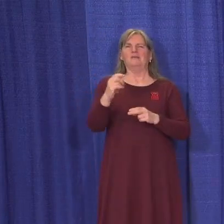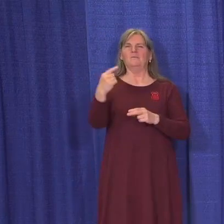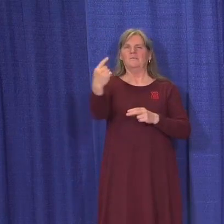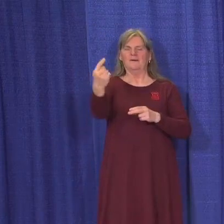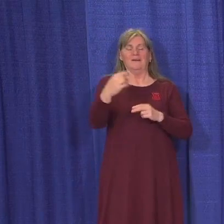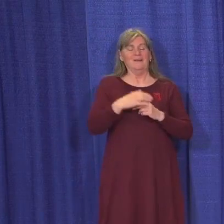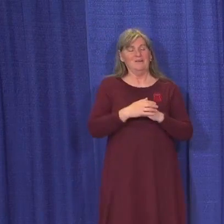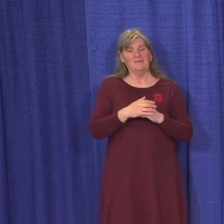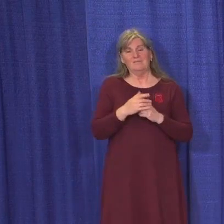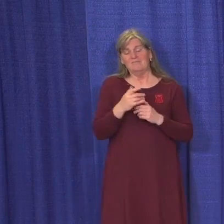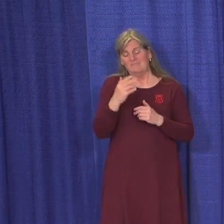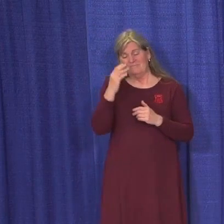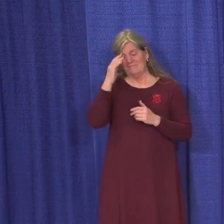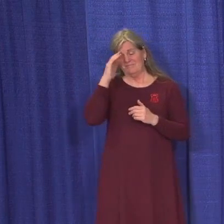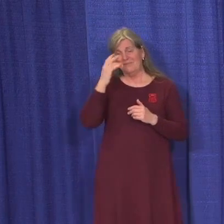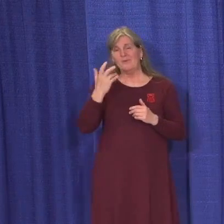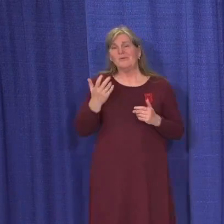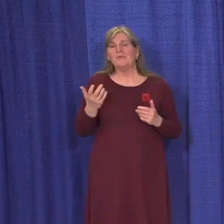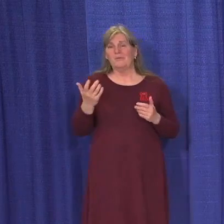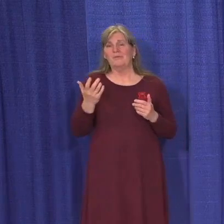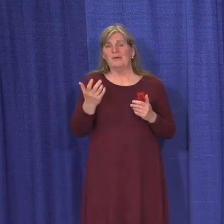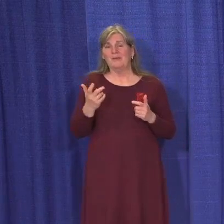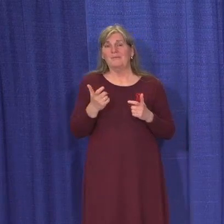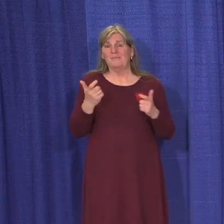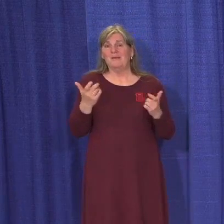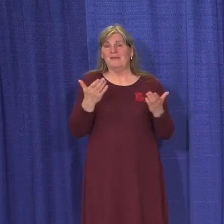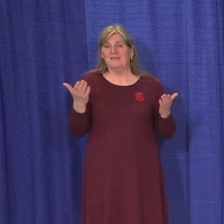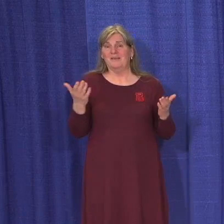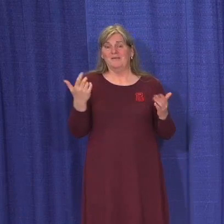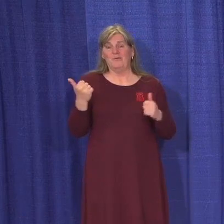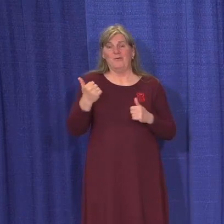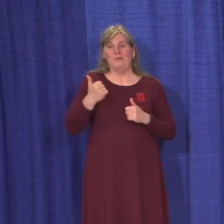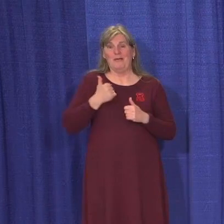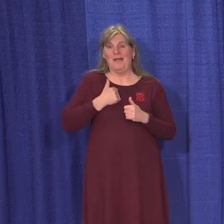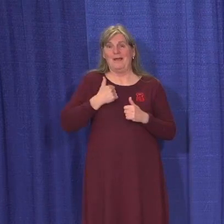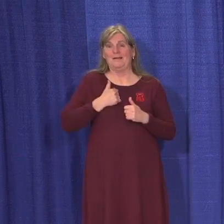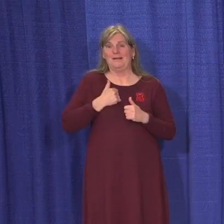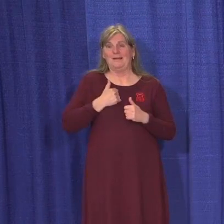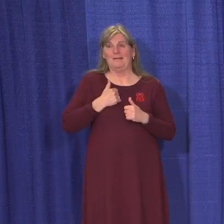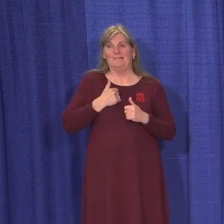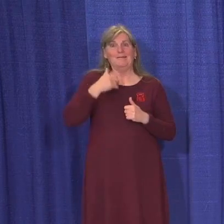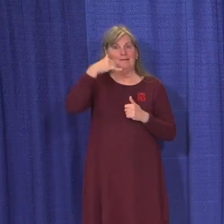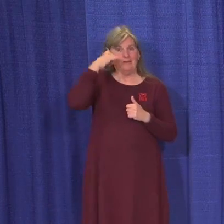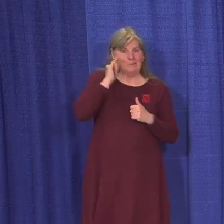I could understand why parents might feel, what about us by